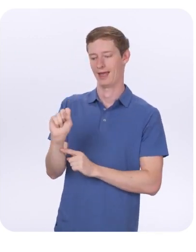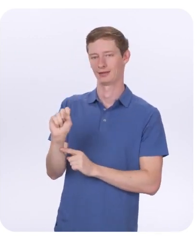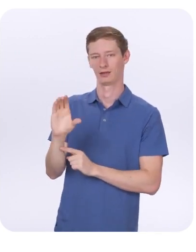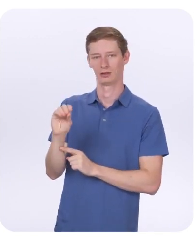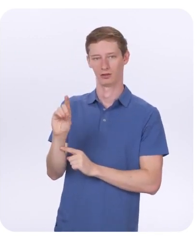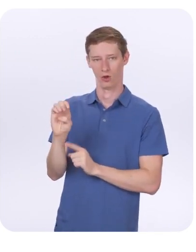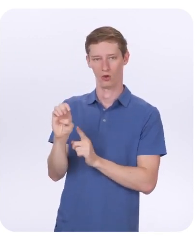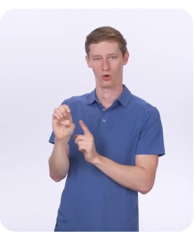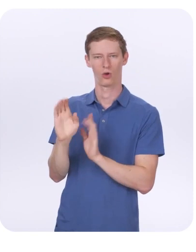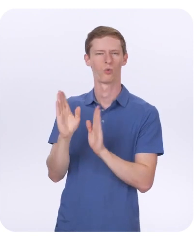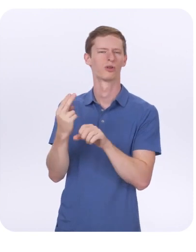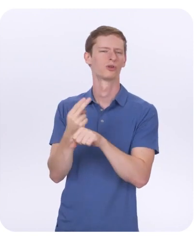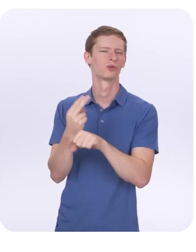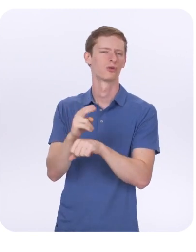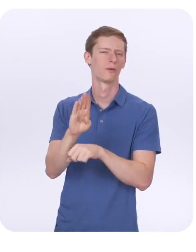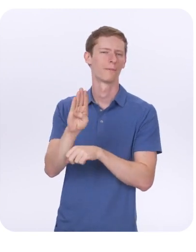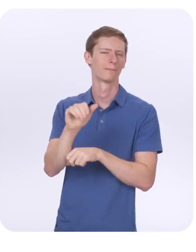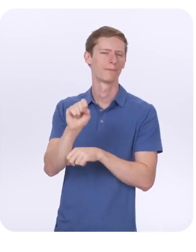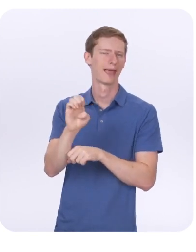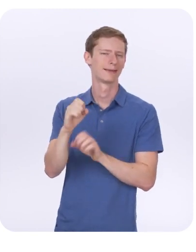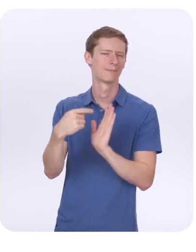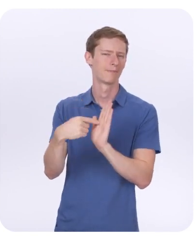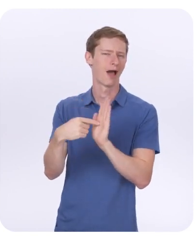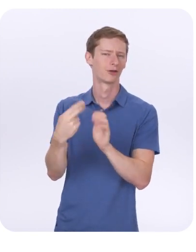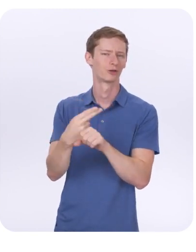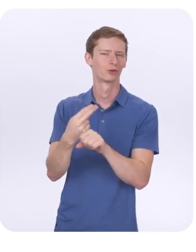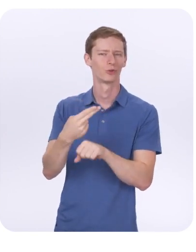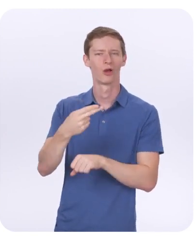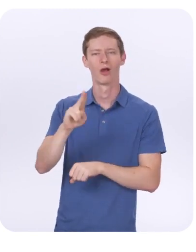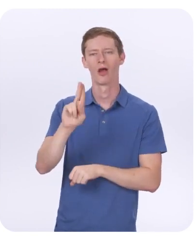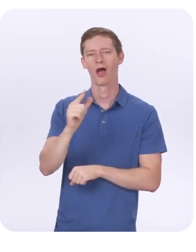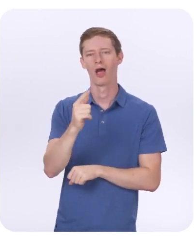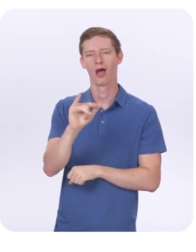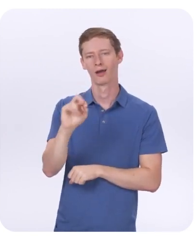It’s very easy to install and support the base Code Llama 13B.